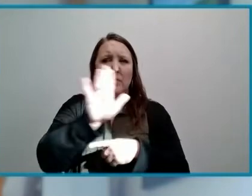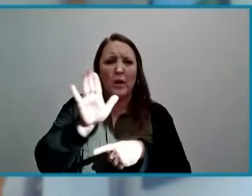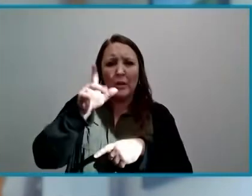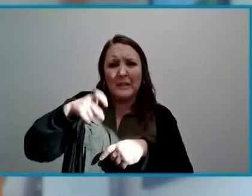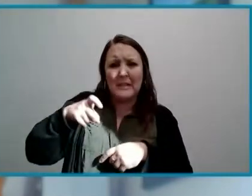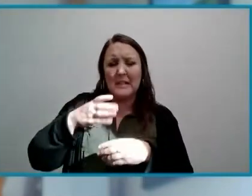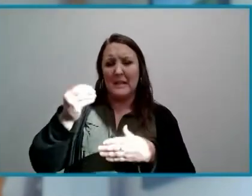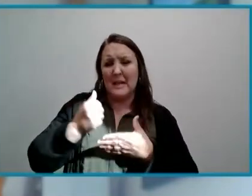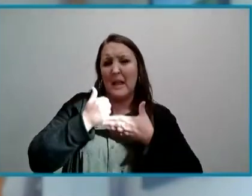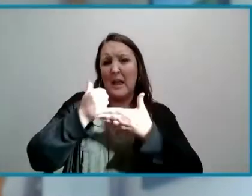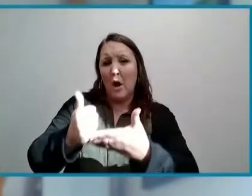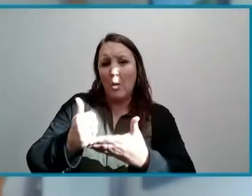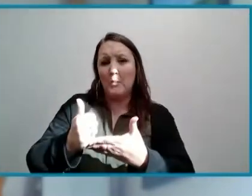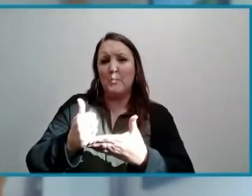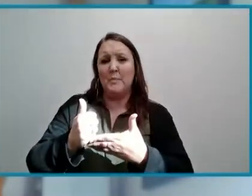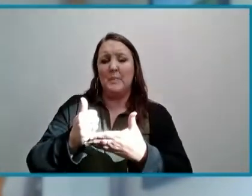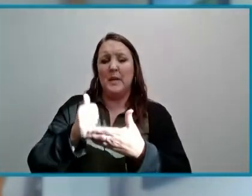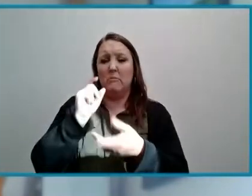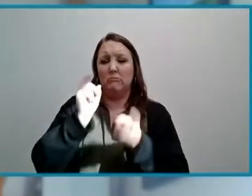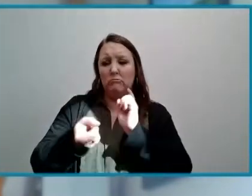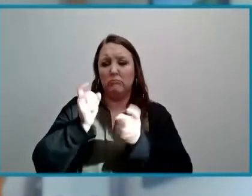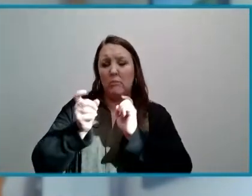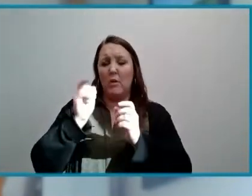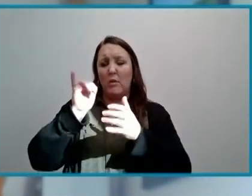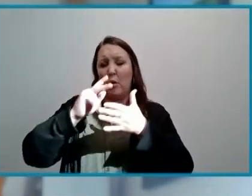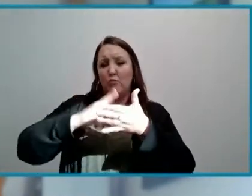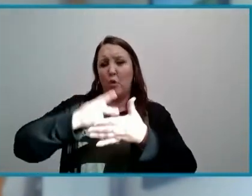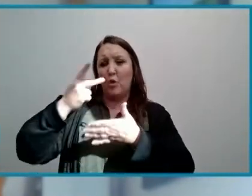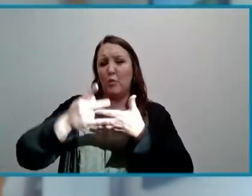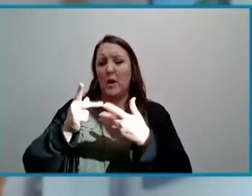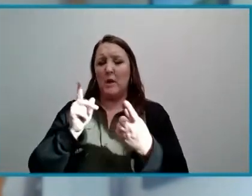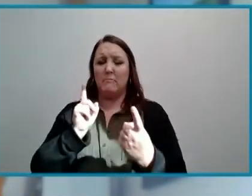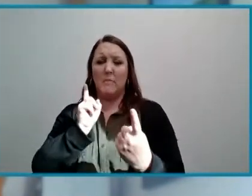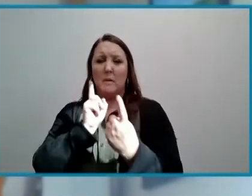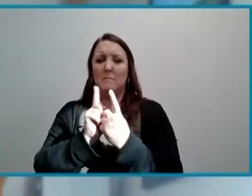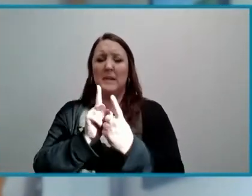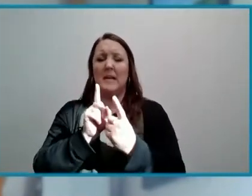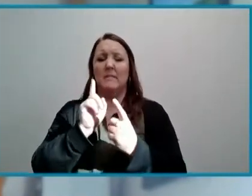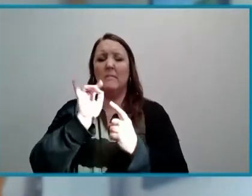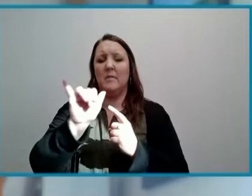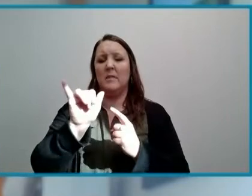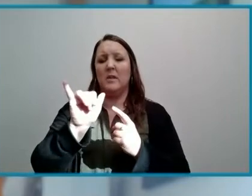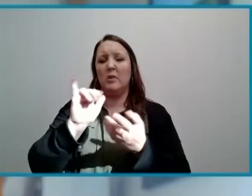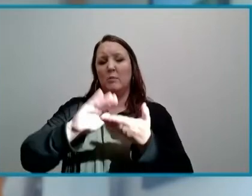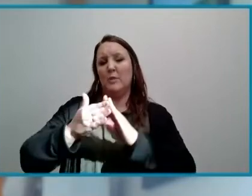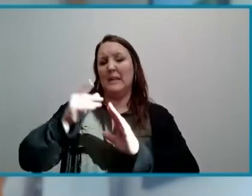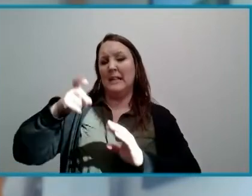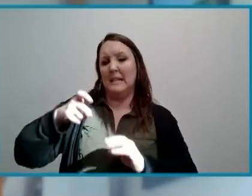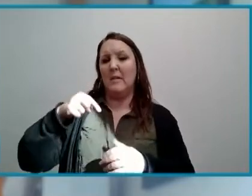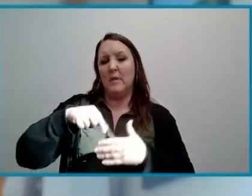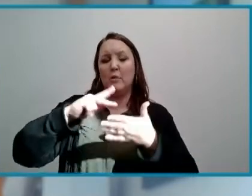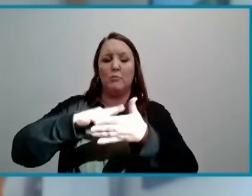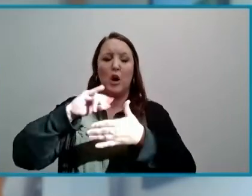shape a program based on those with, uh, some leadership in the community. So that's kind of how this project came together. I think that is, you know,